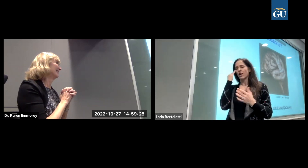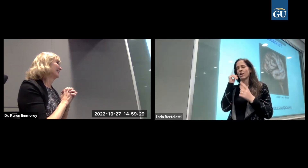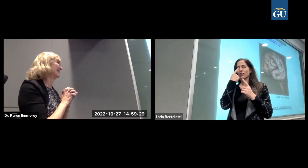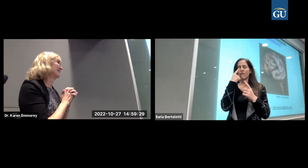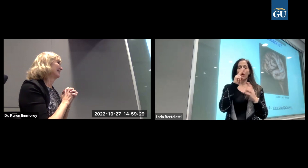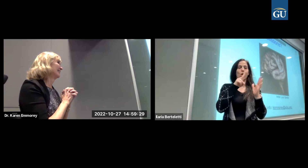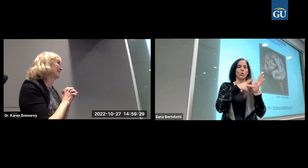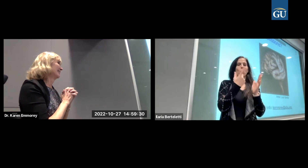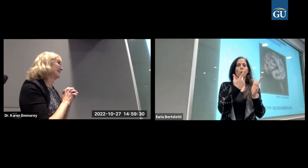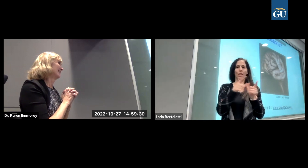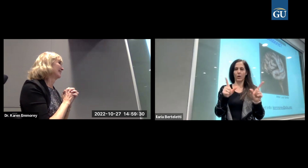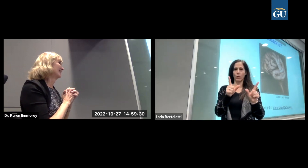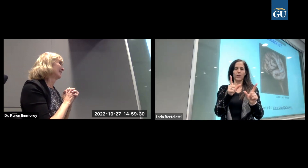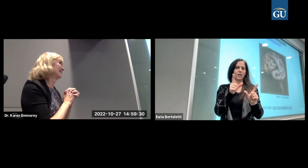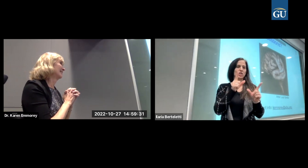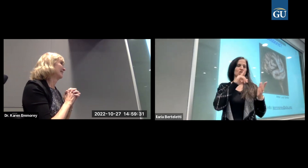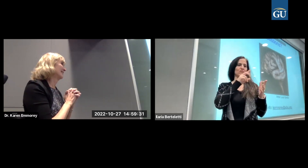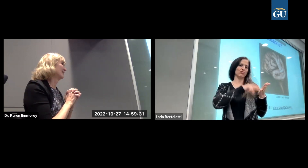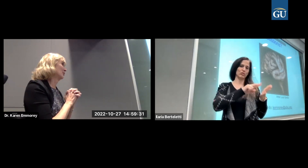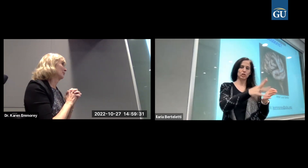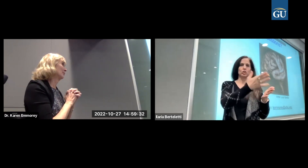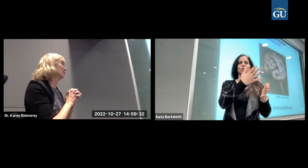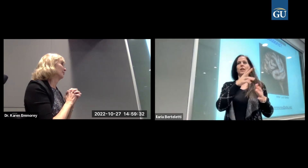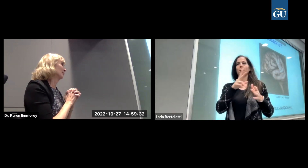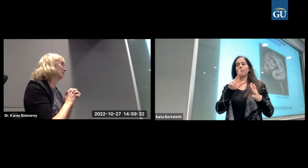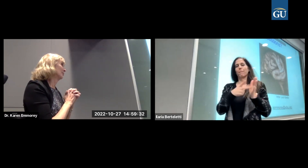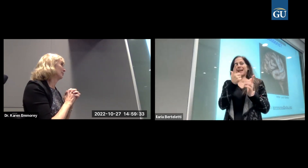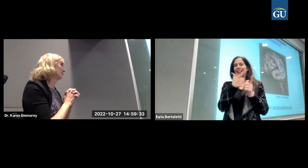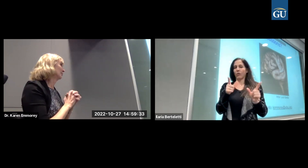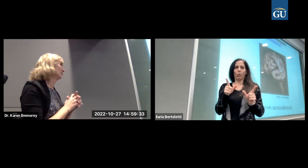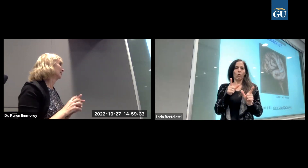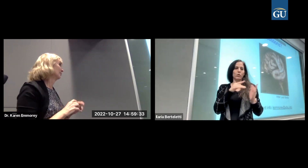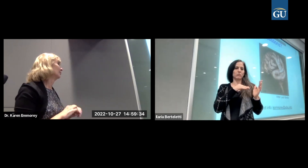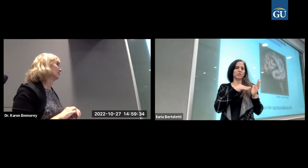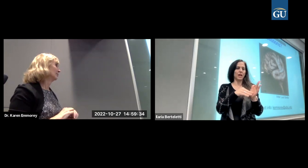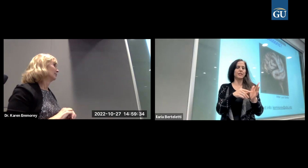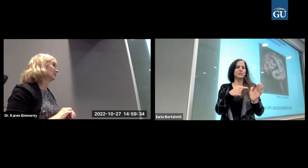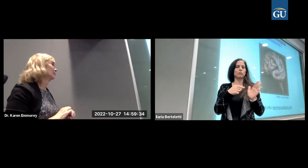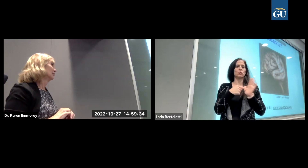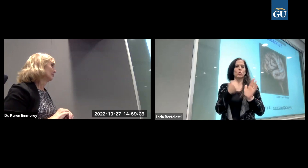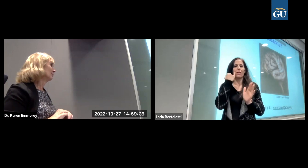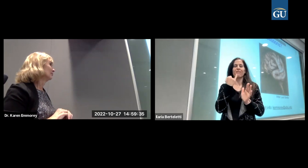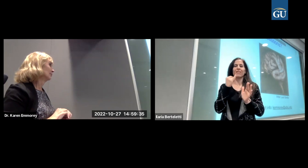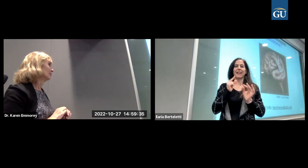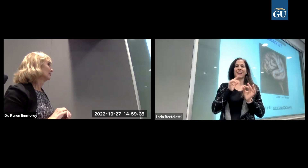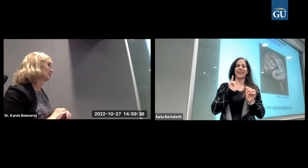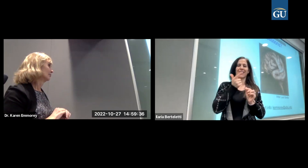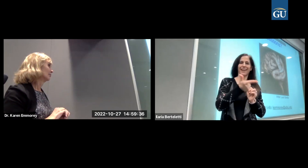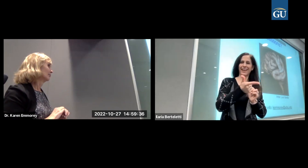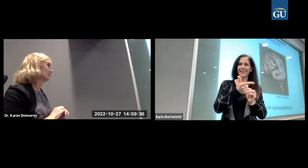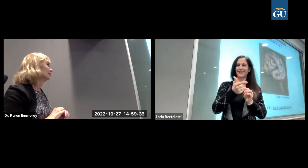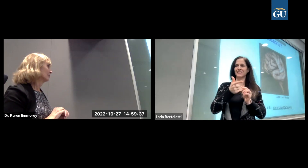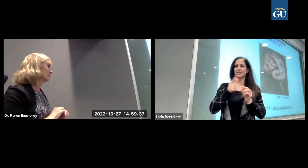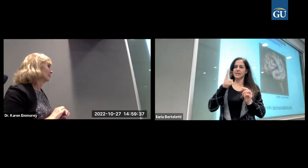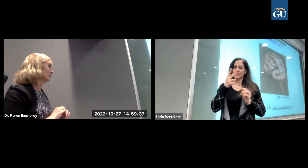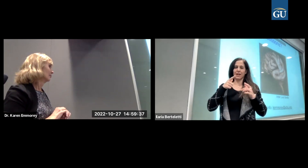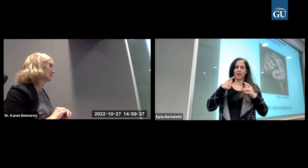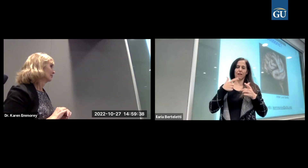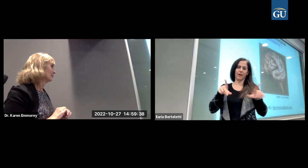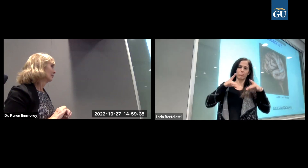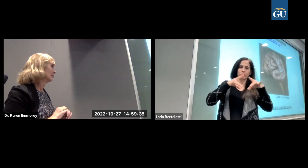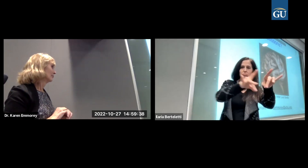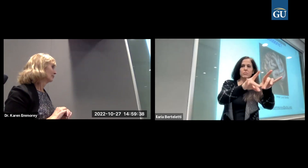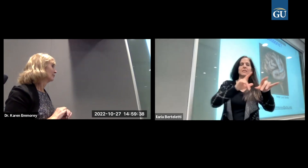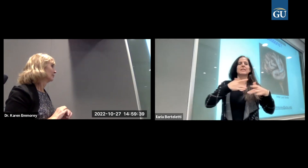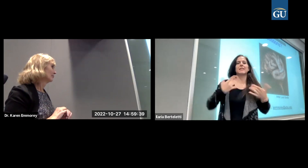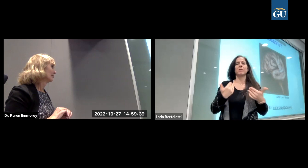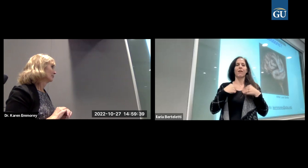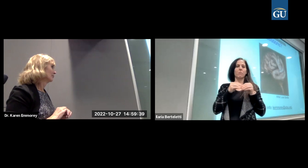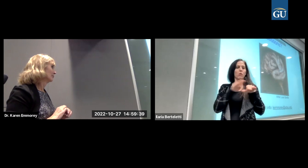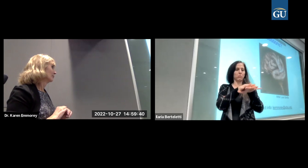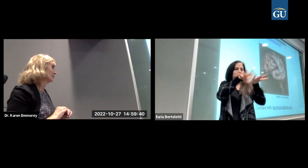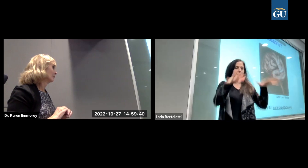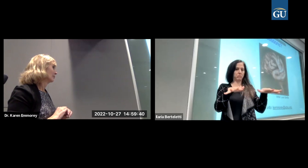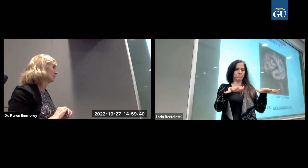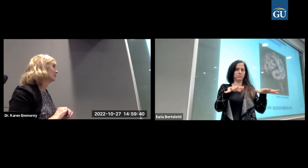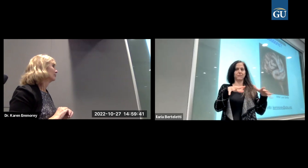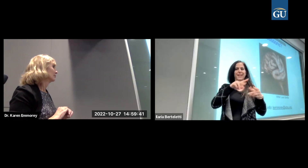looking at second language acquisition there. But I know there is a difference there, and there's an entirely different network for learning a second language. And the way you process technology. But i'm wondering about those.